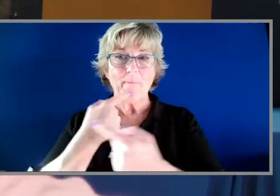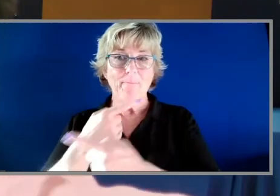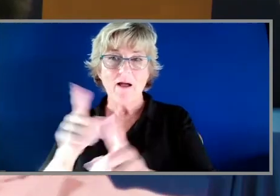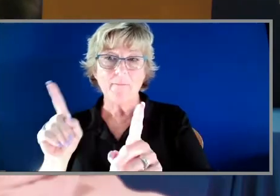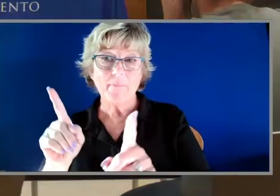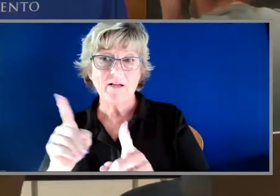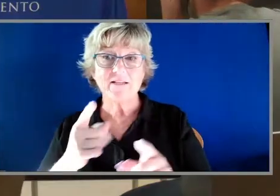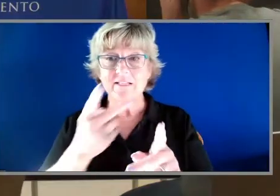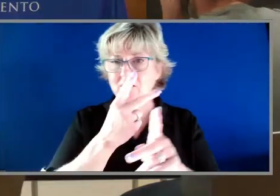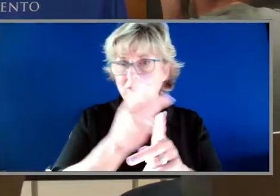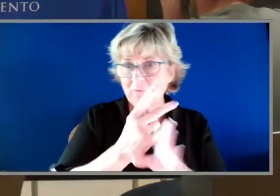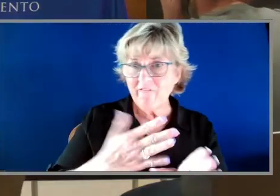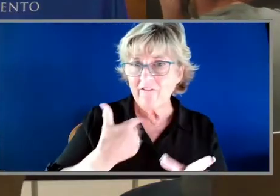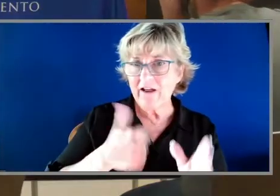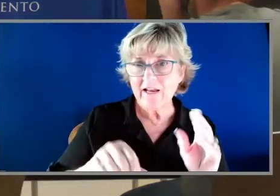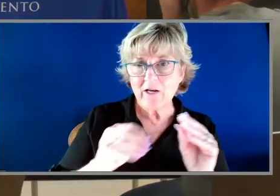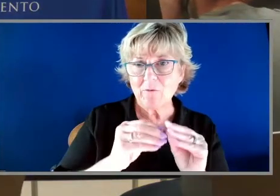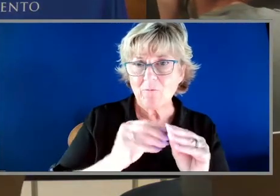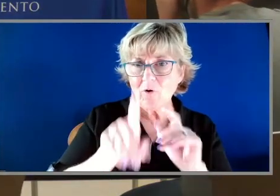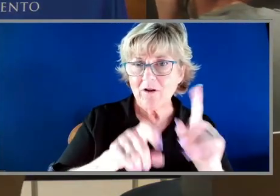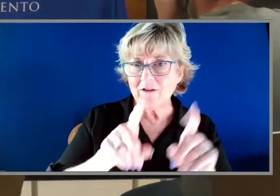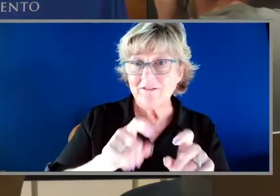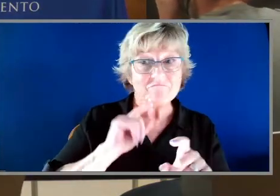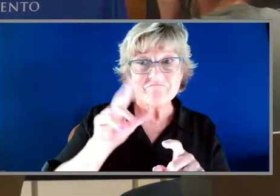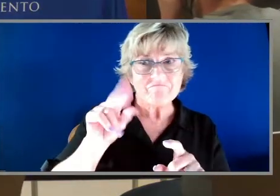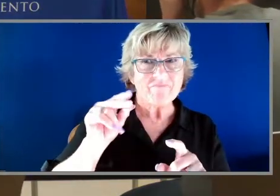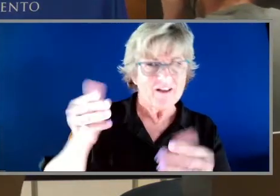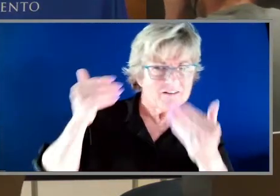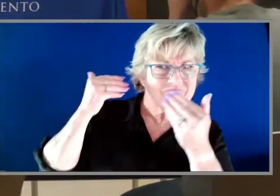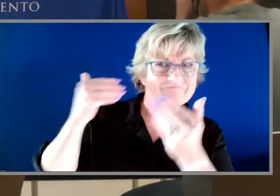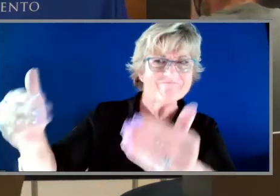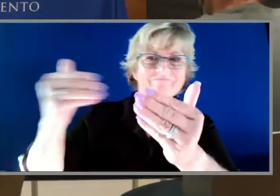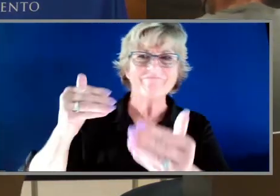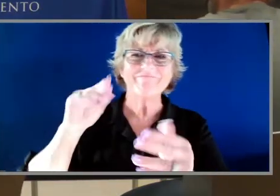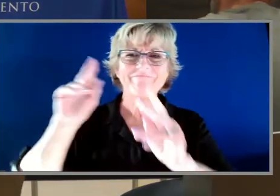Studio: To questions, but before we open up to the public supervisor, did you have any other questions at this time